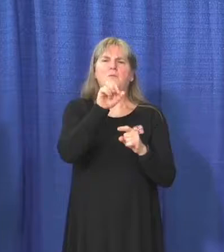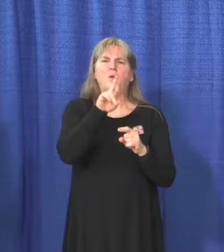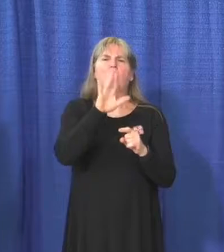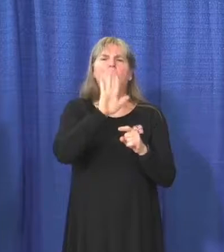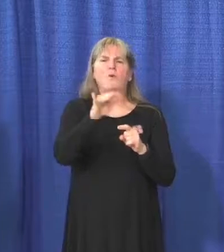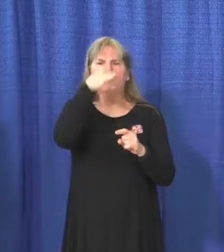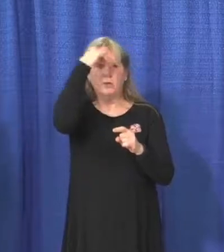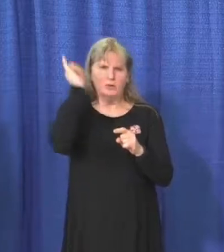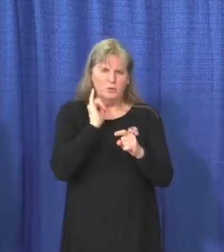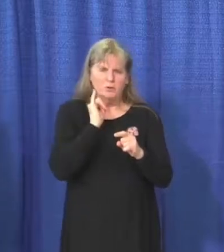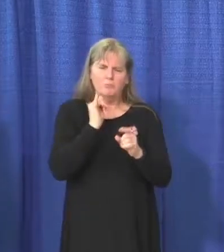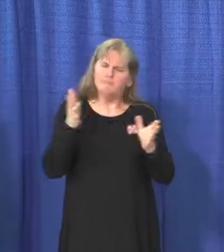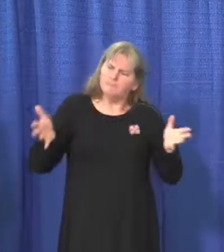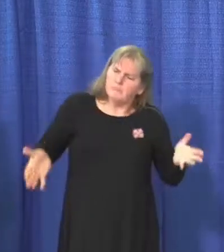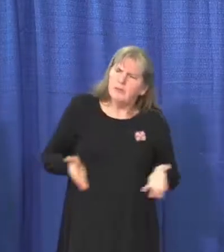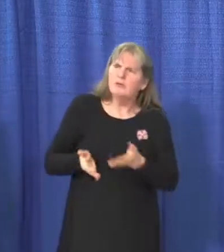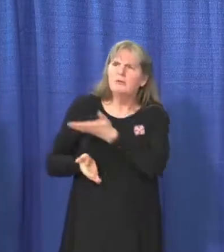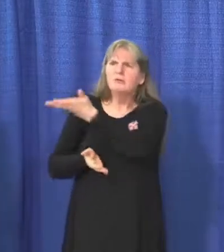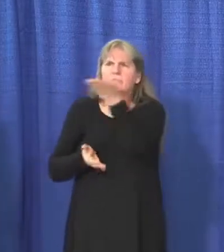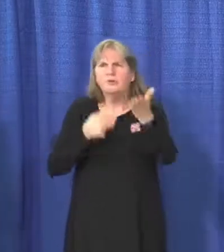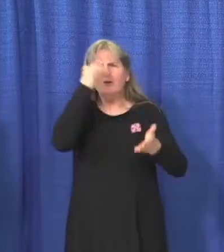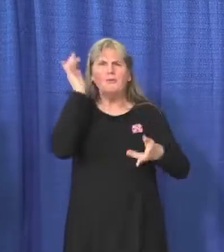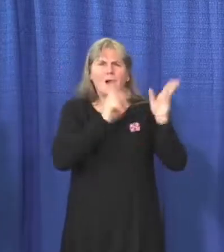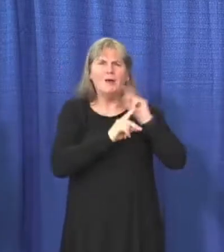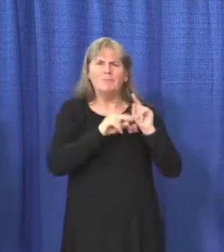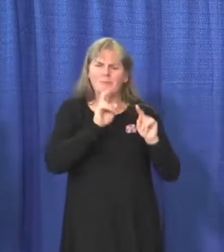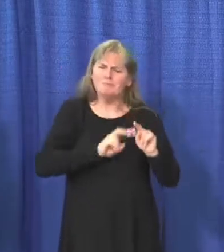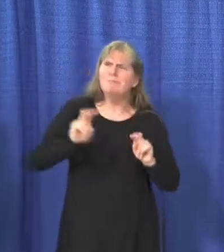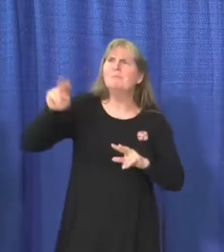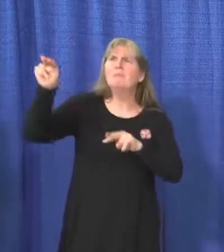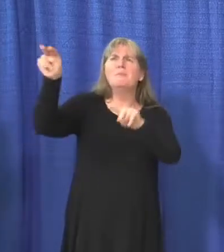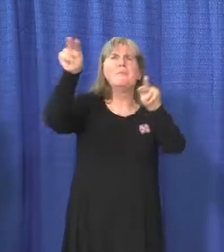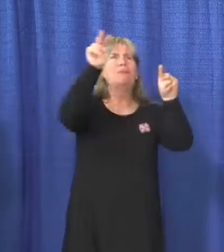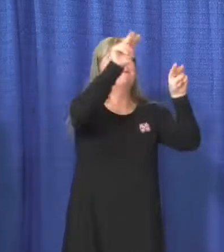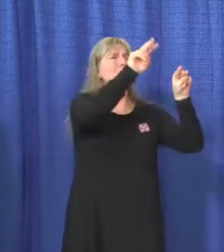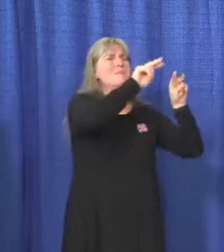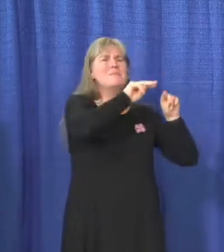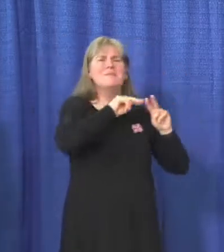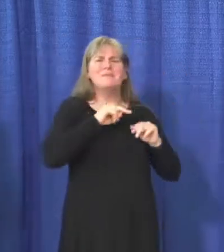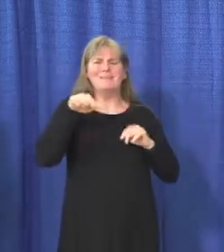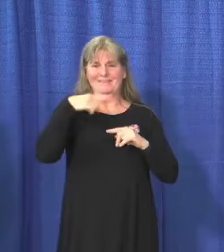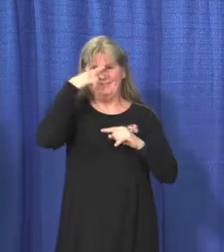travel throughout the territories this summer and to support our important tourism